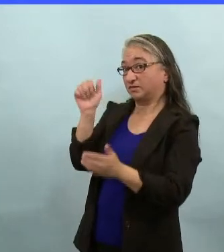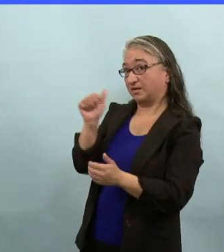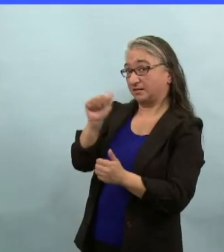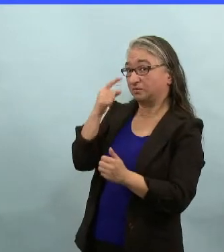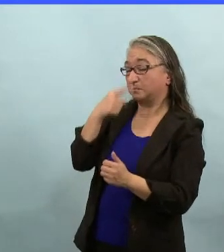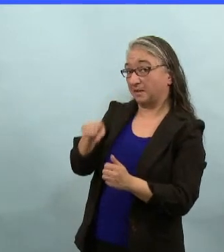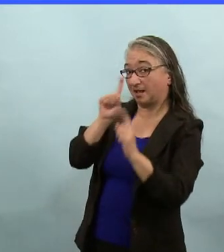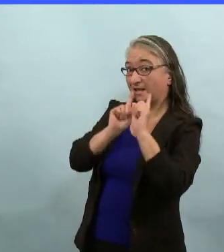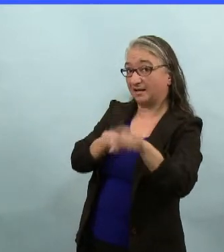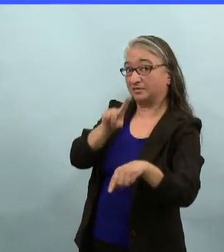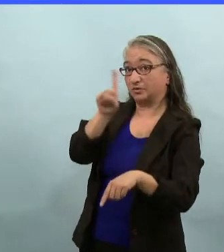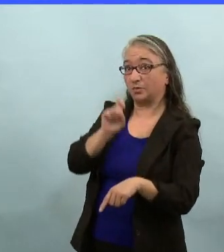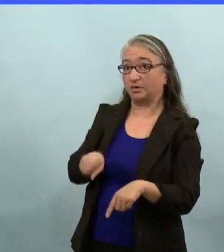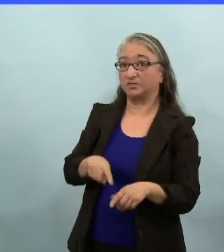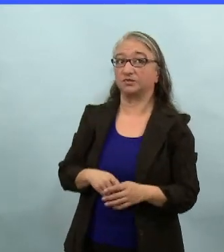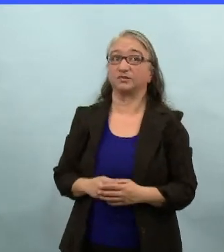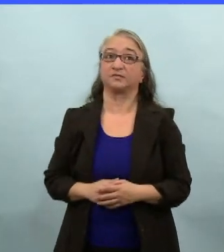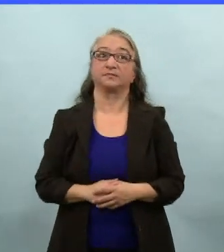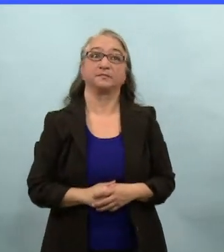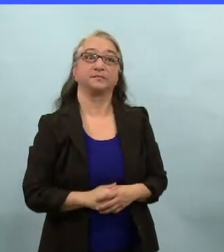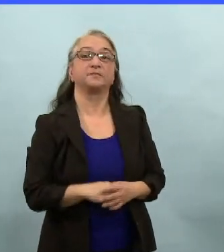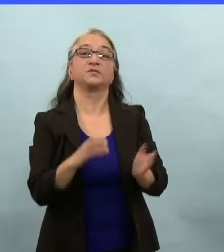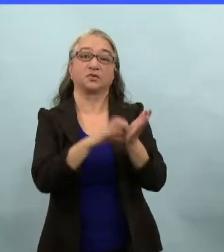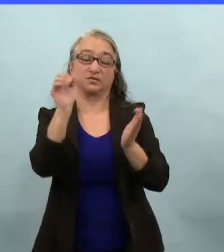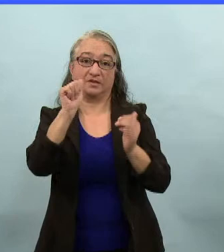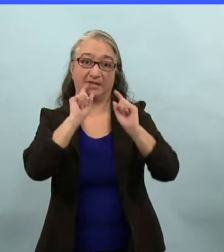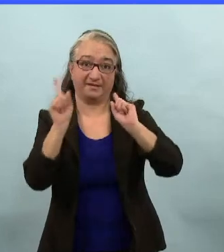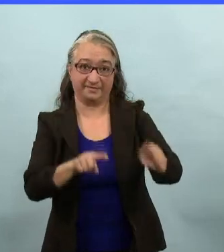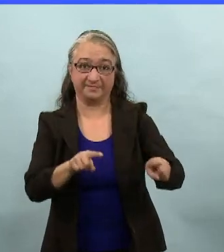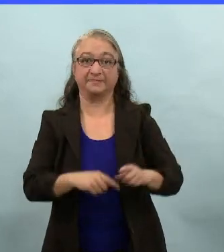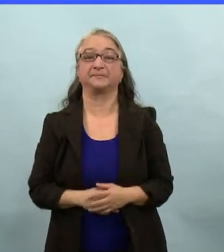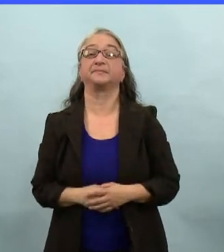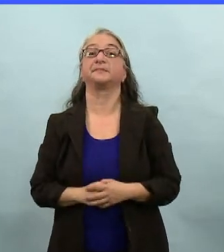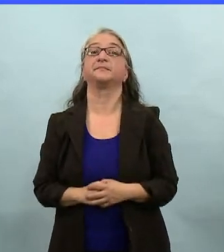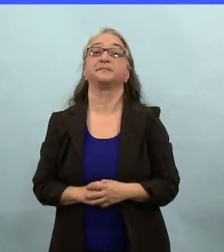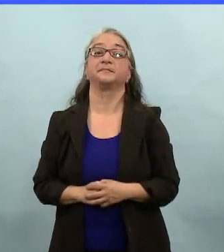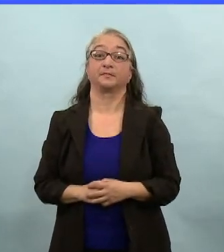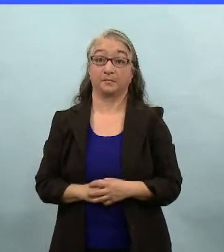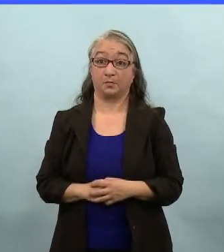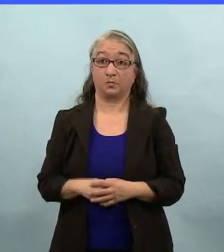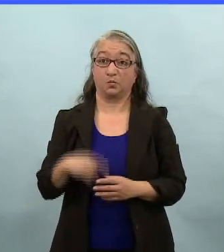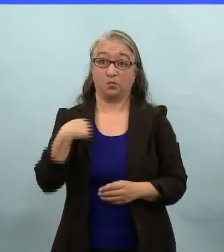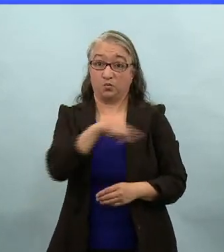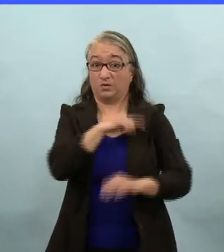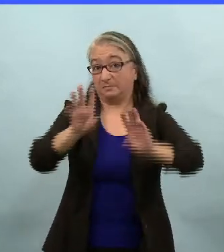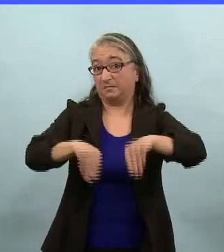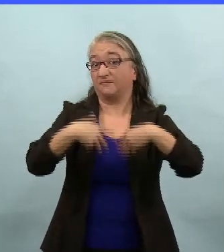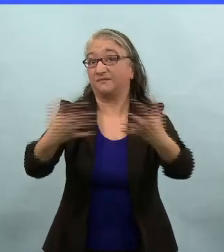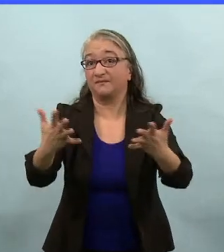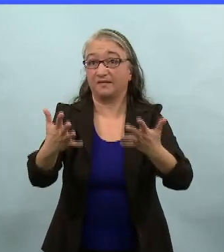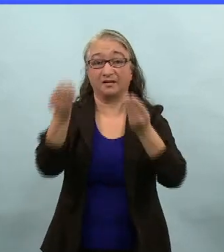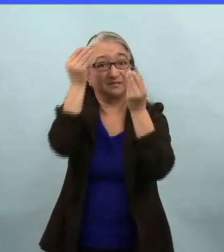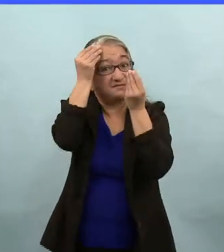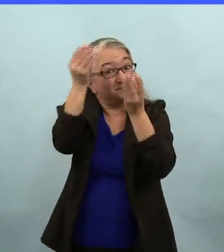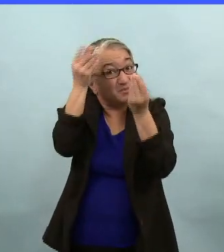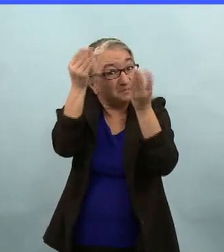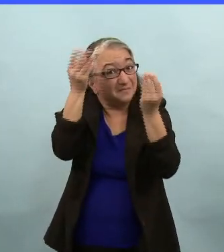i think from a public health perspective we provide information to everyone that we deal with including government i think from what we're dealing with right now you